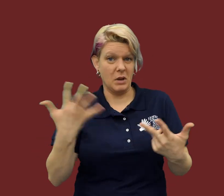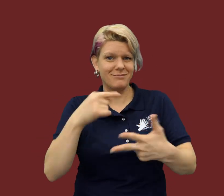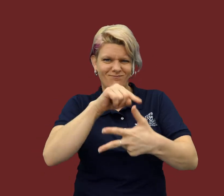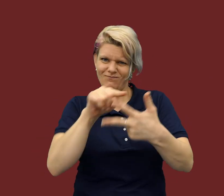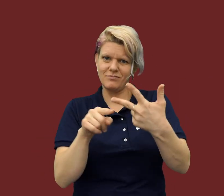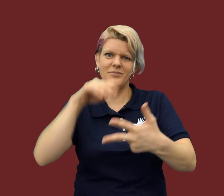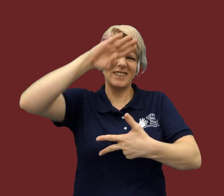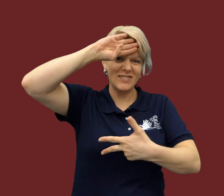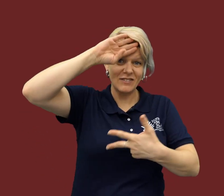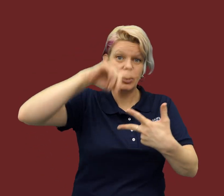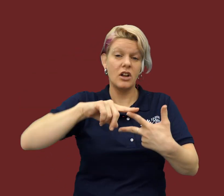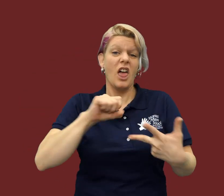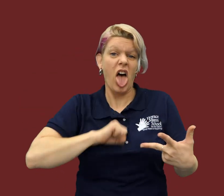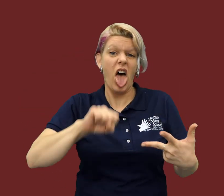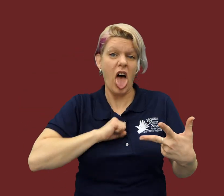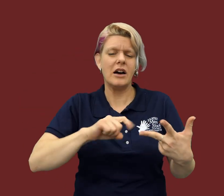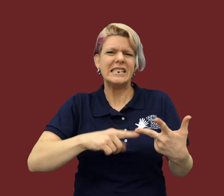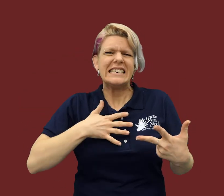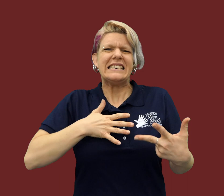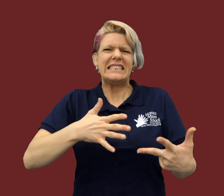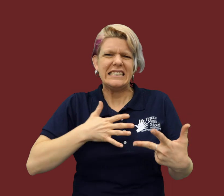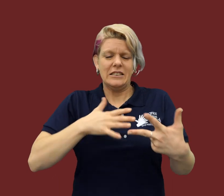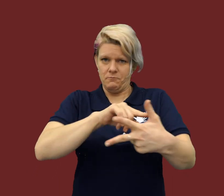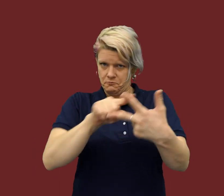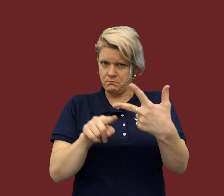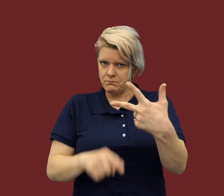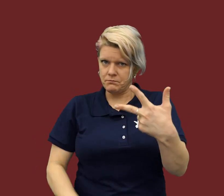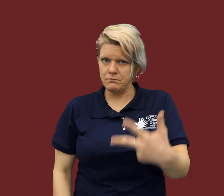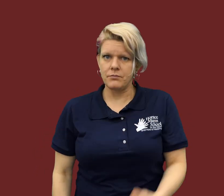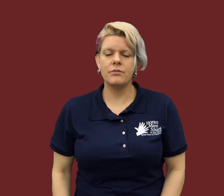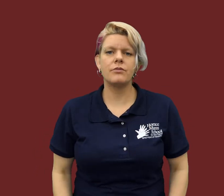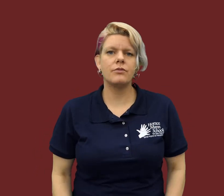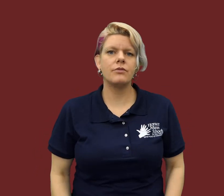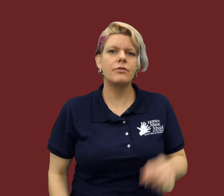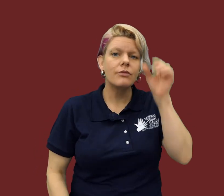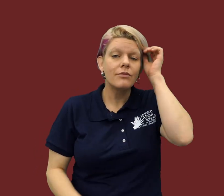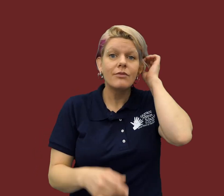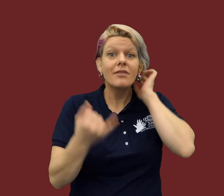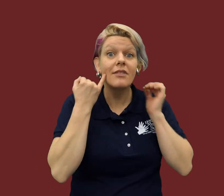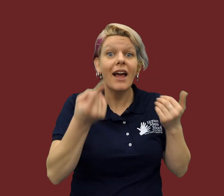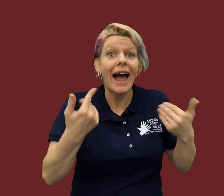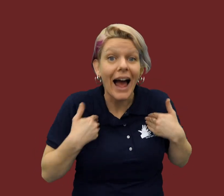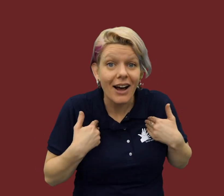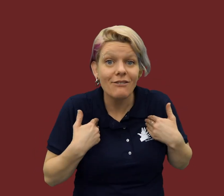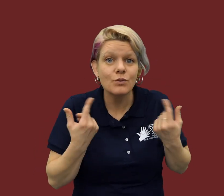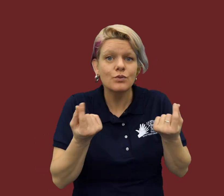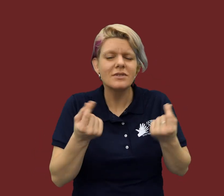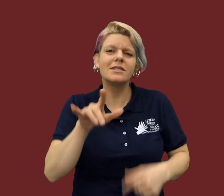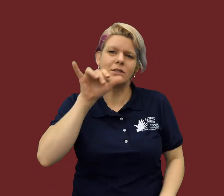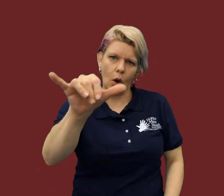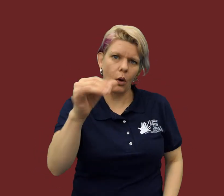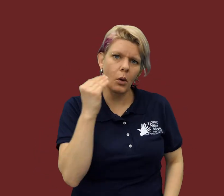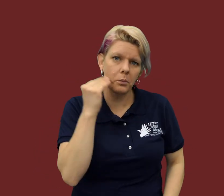breathing, you probably have the virus. If you actually have COVID-19, you must stay